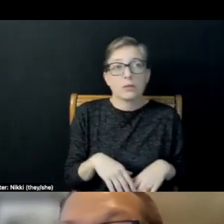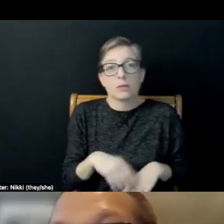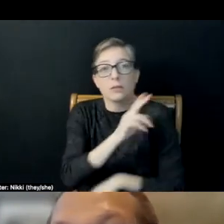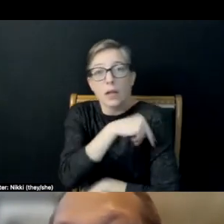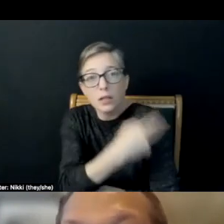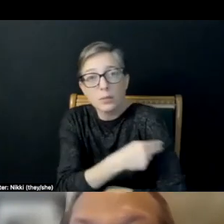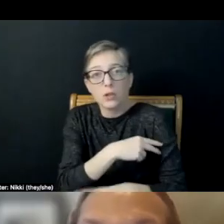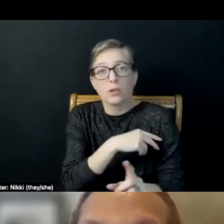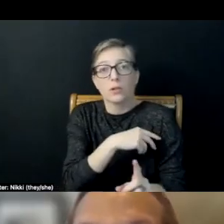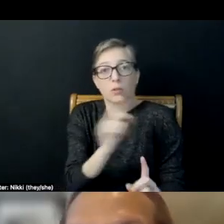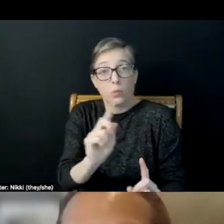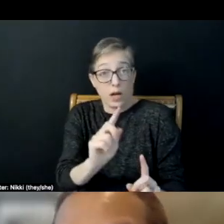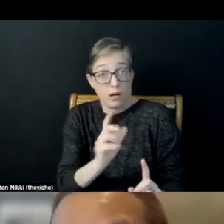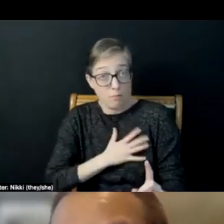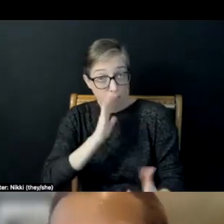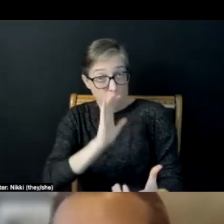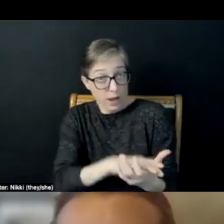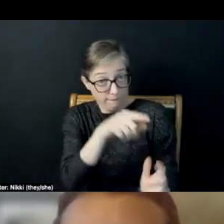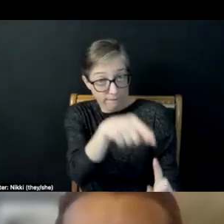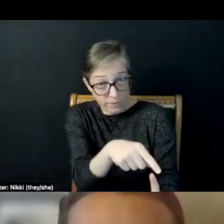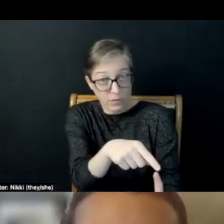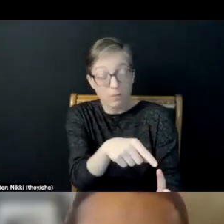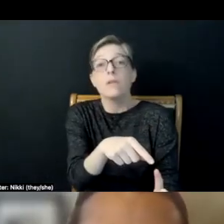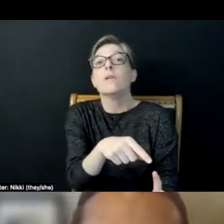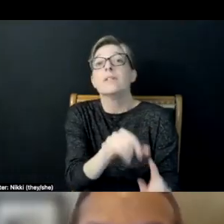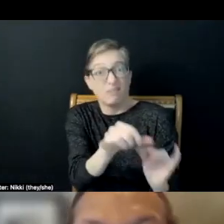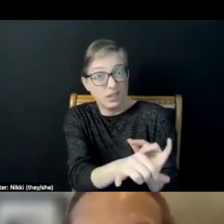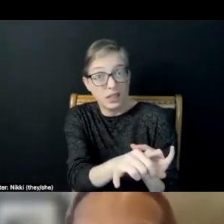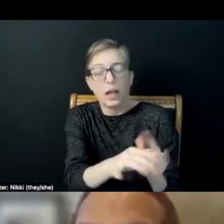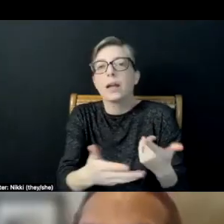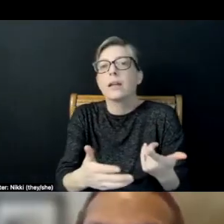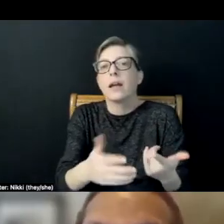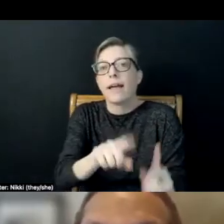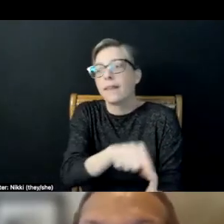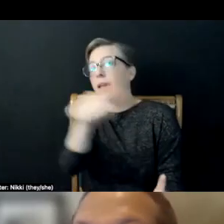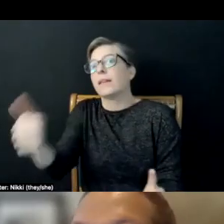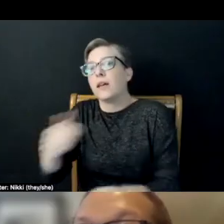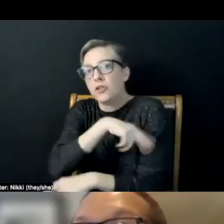the other hospital where Jackson was in the NICU. We ended up getting it together but I think as everyone